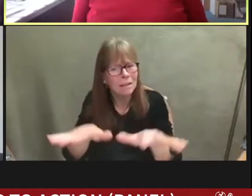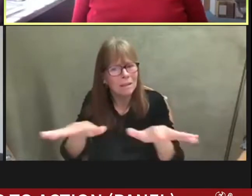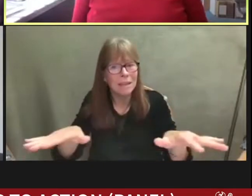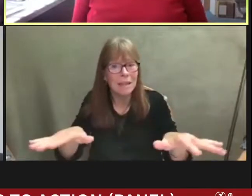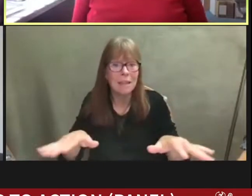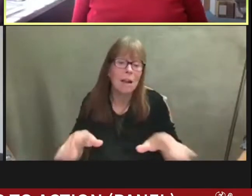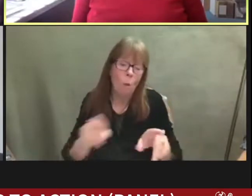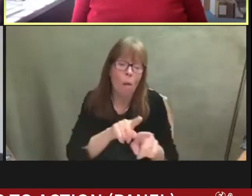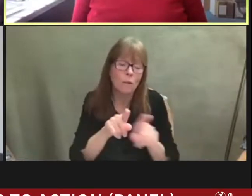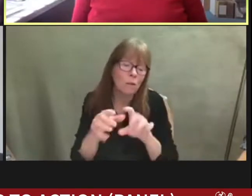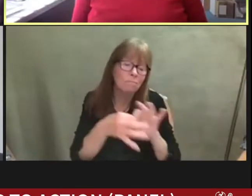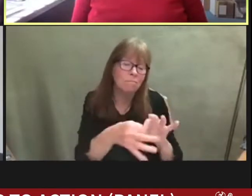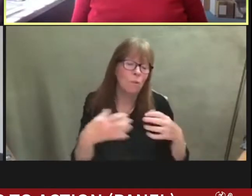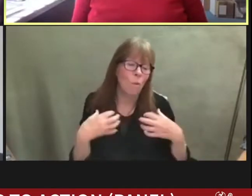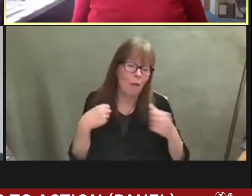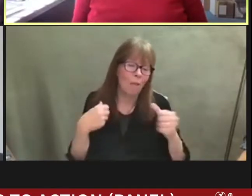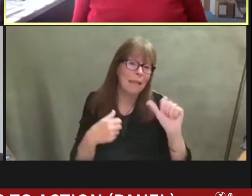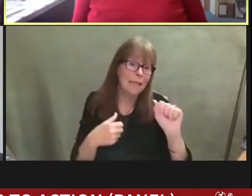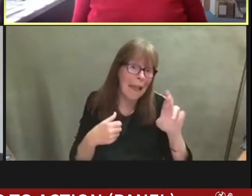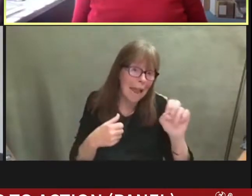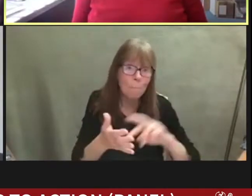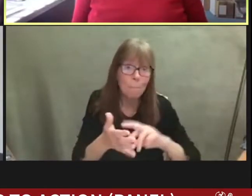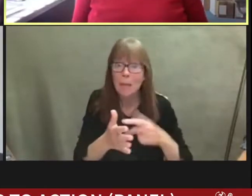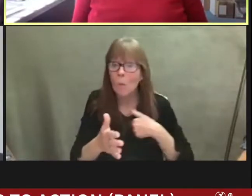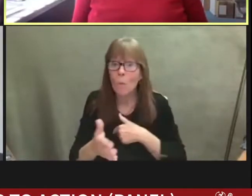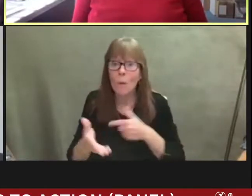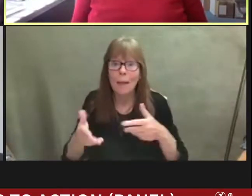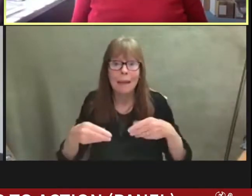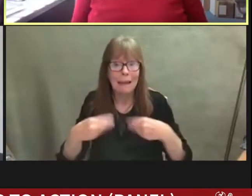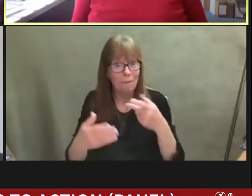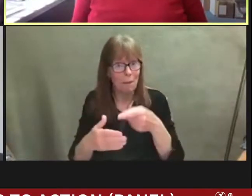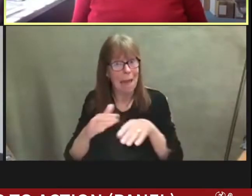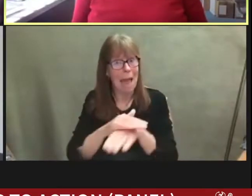in terms of do we give people access to communication when they're young?